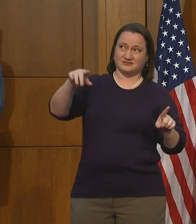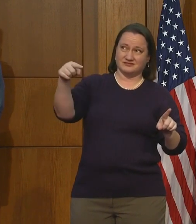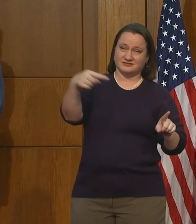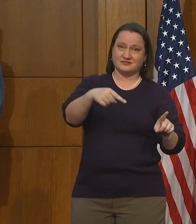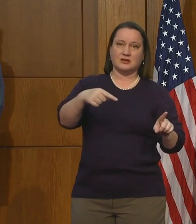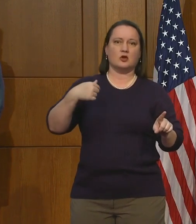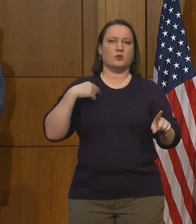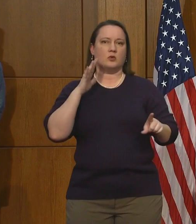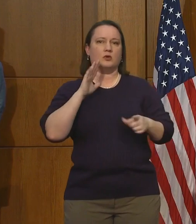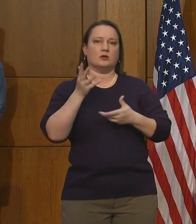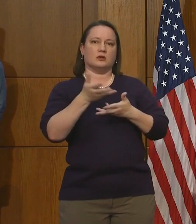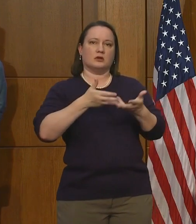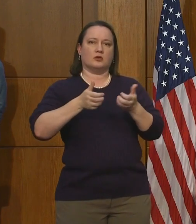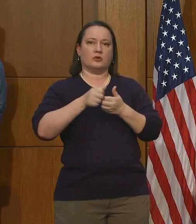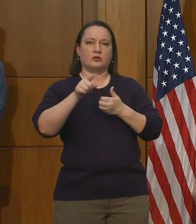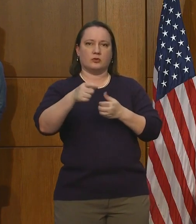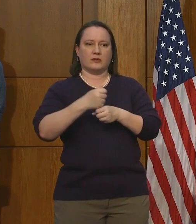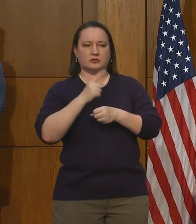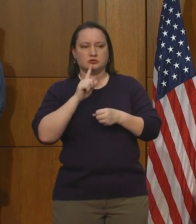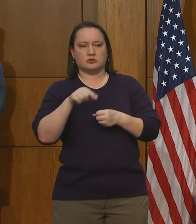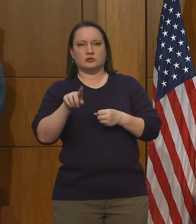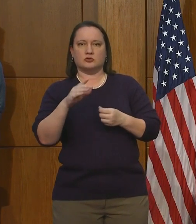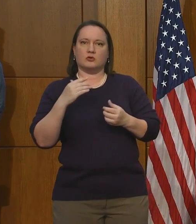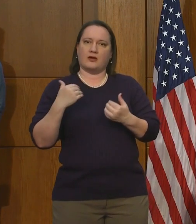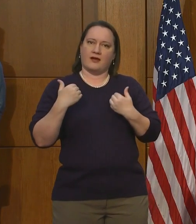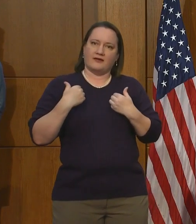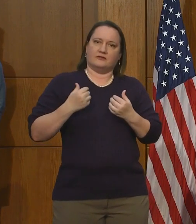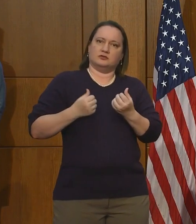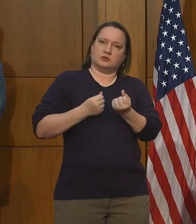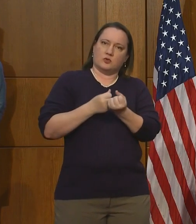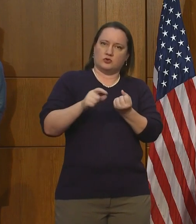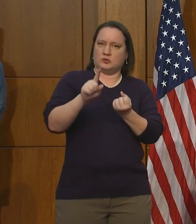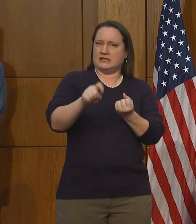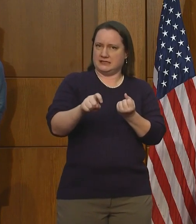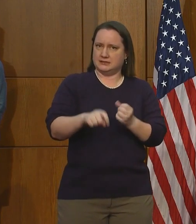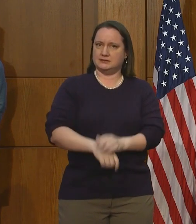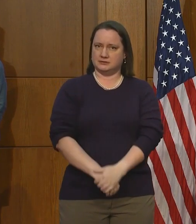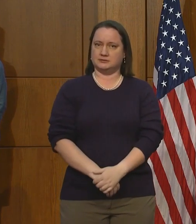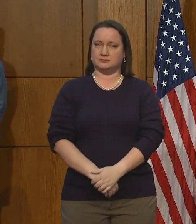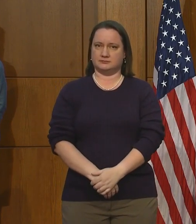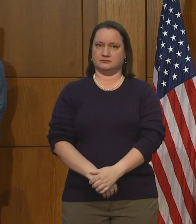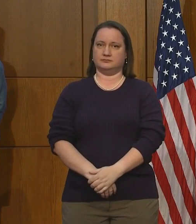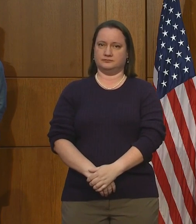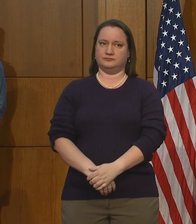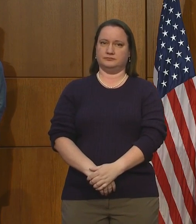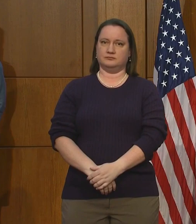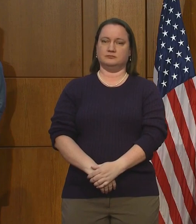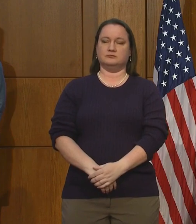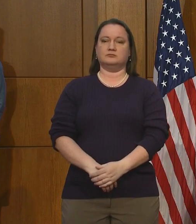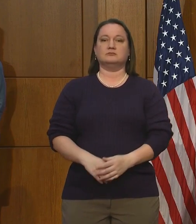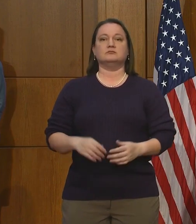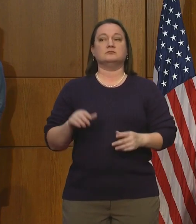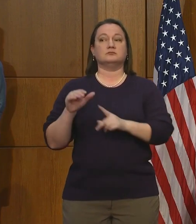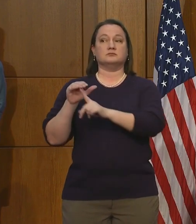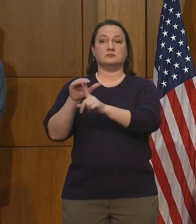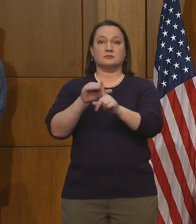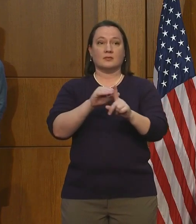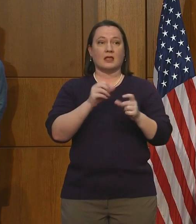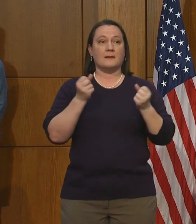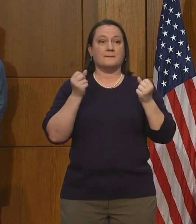CAN WORK WITH YOU TO MAKE SURE THAT YOU GET THE SUPPORT THAT YOU NEED AND THE TRUTH IS ARE.